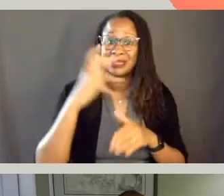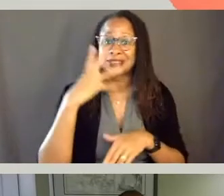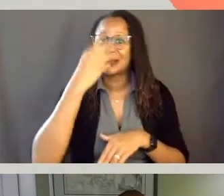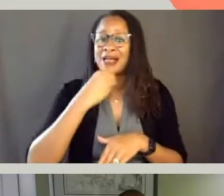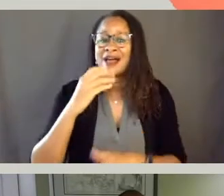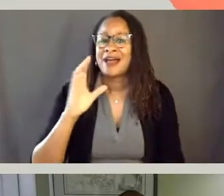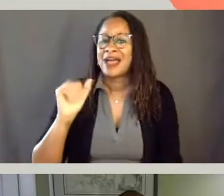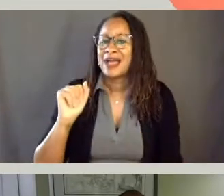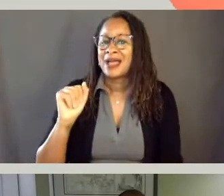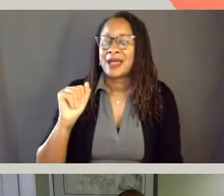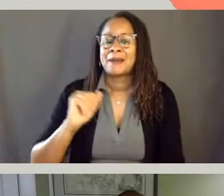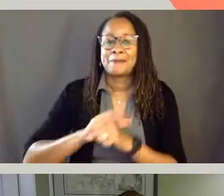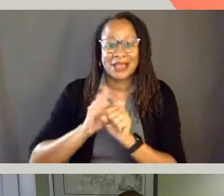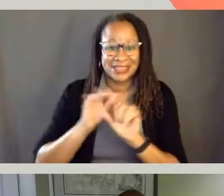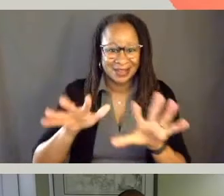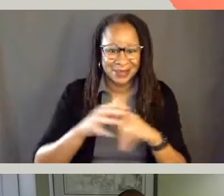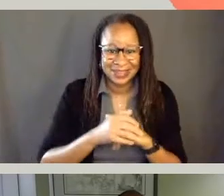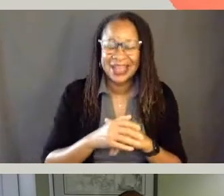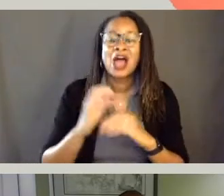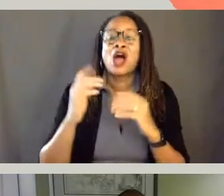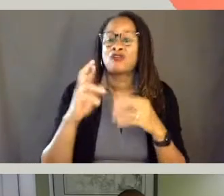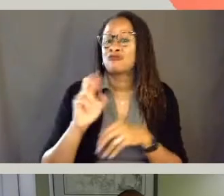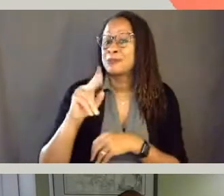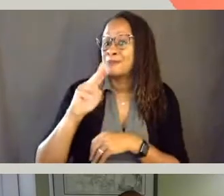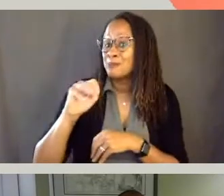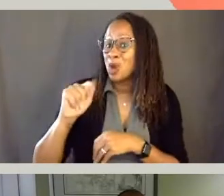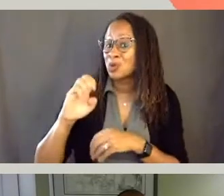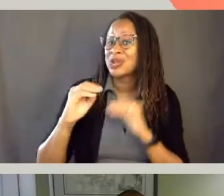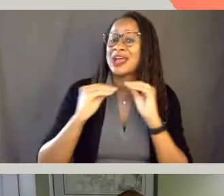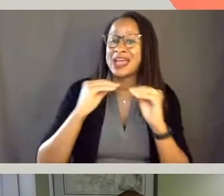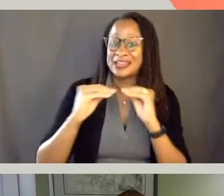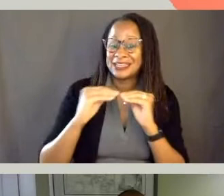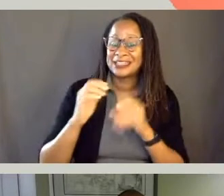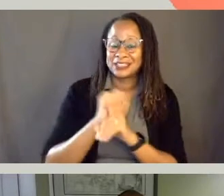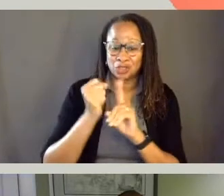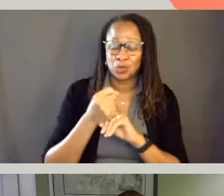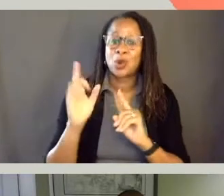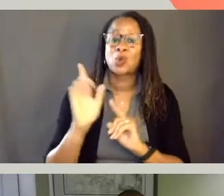a remote editing situation, where listening was a core value.